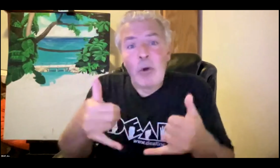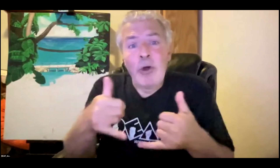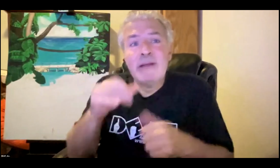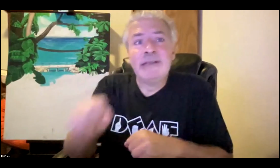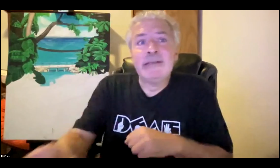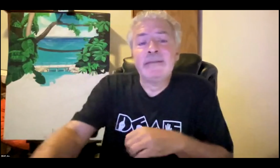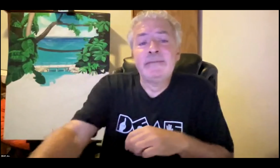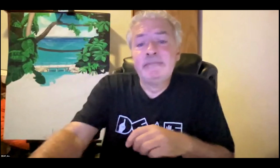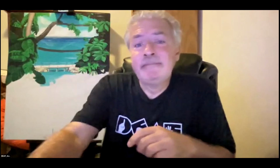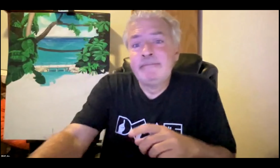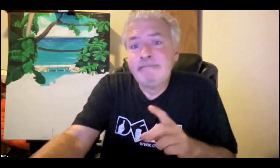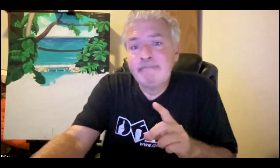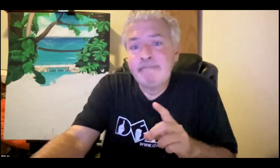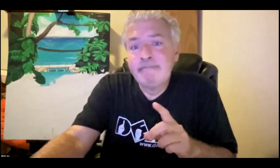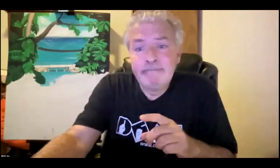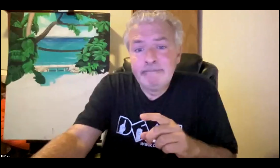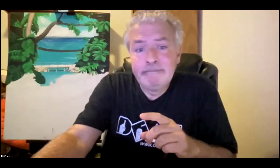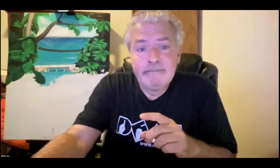Next, the next award ...